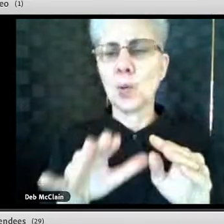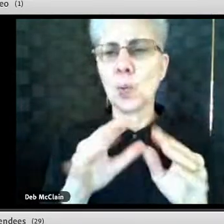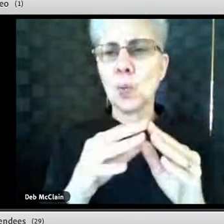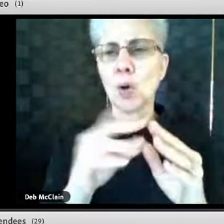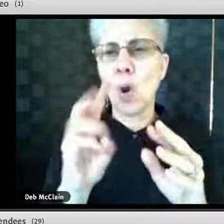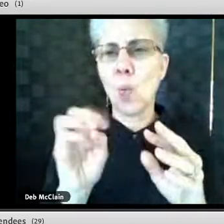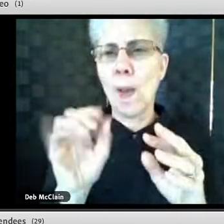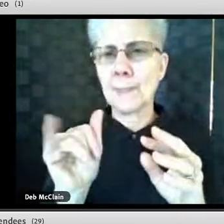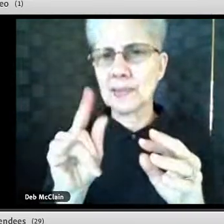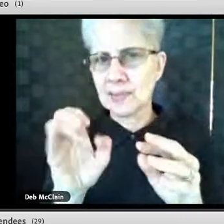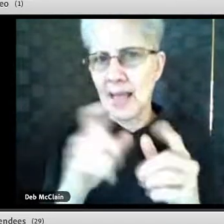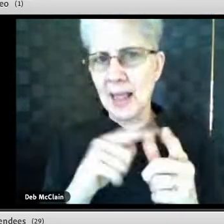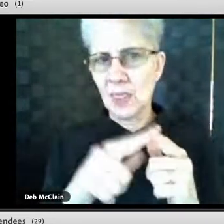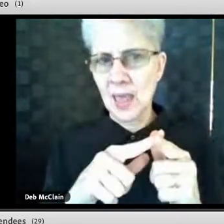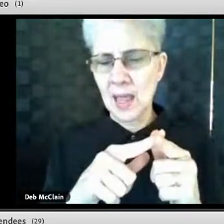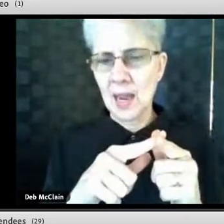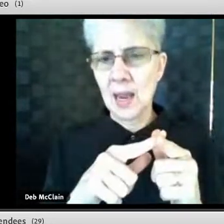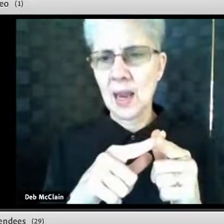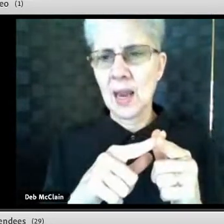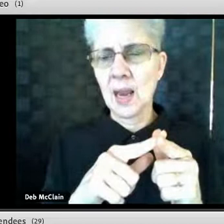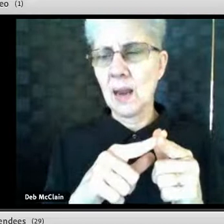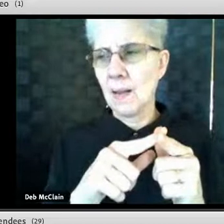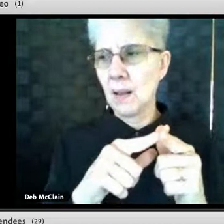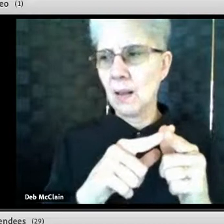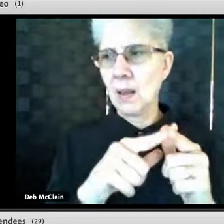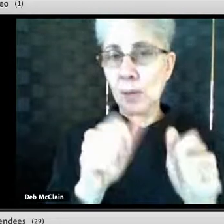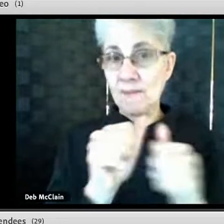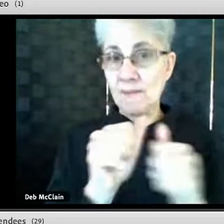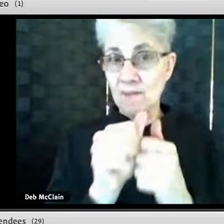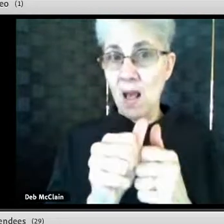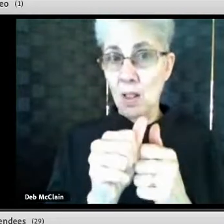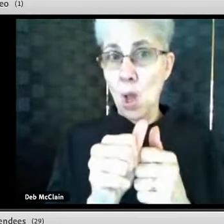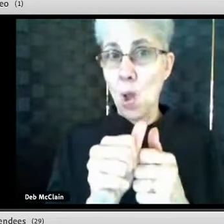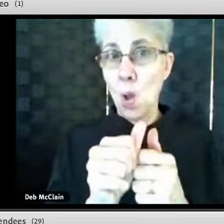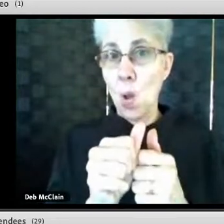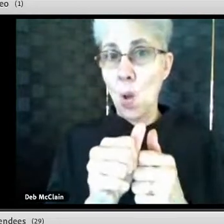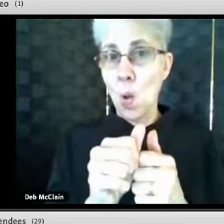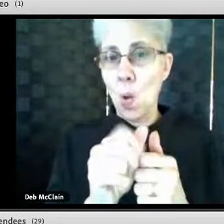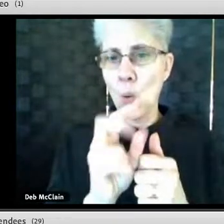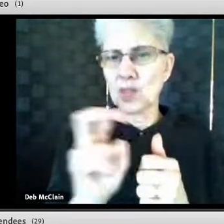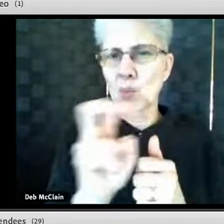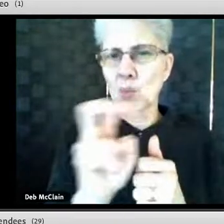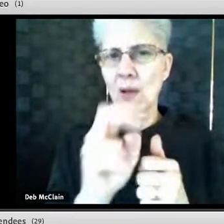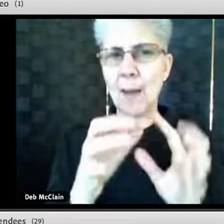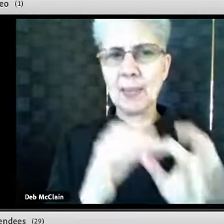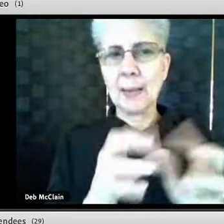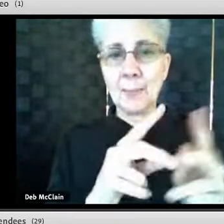you put onto your website, and then you can follow the trail,